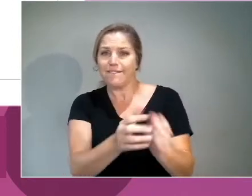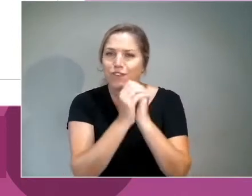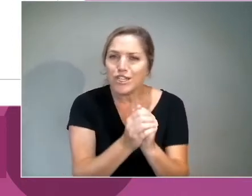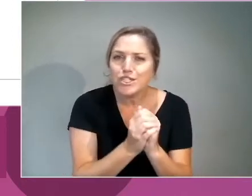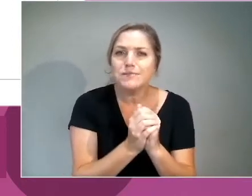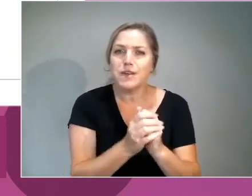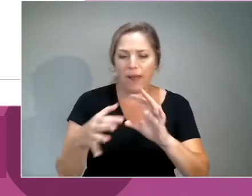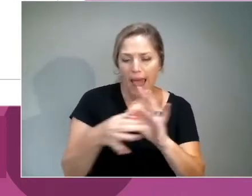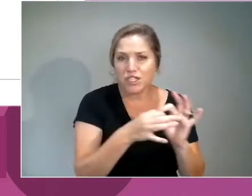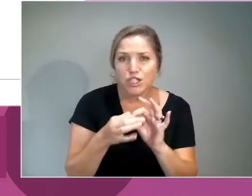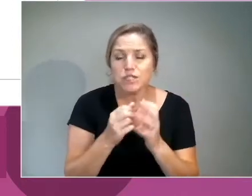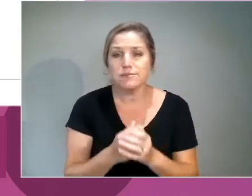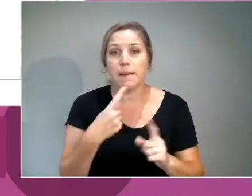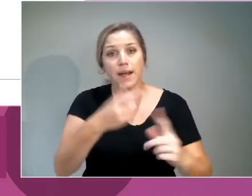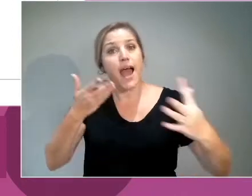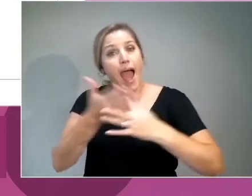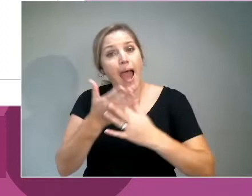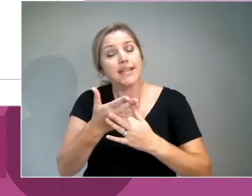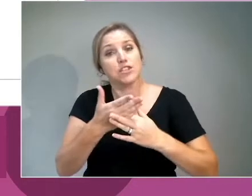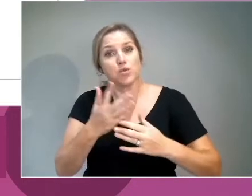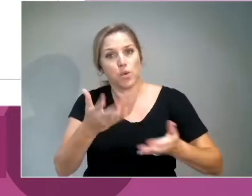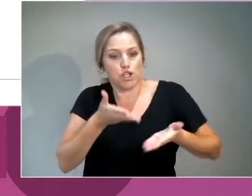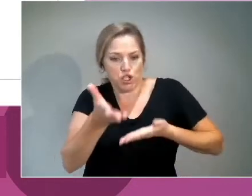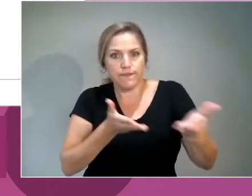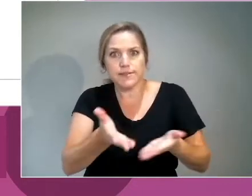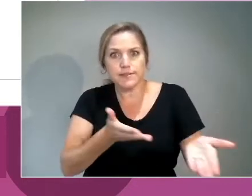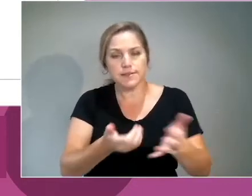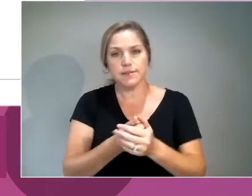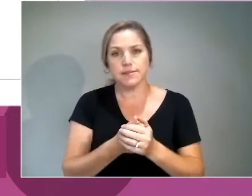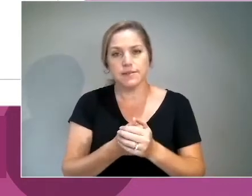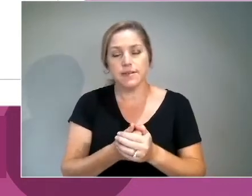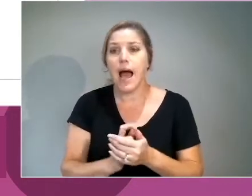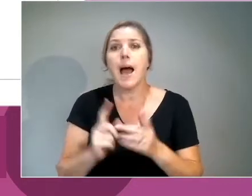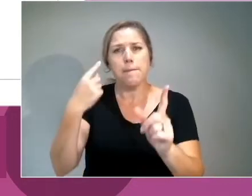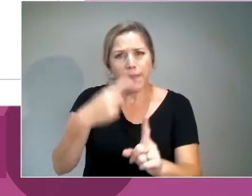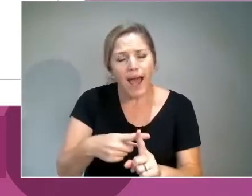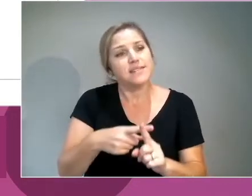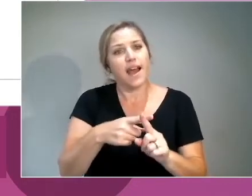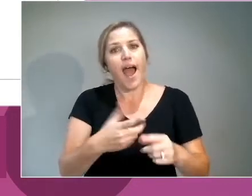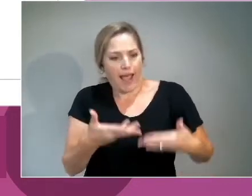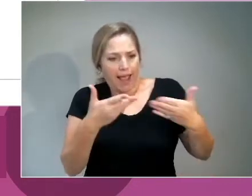and, in fact, the freedom to choose to live the life that we choose to regardless of our mental